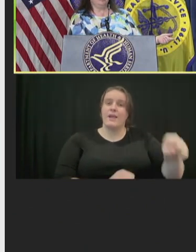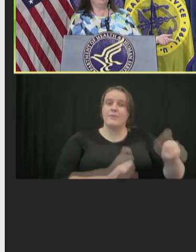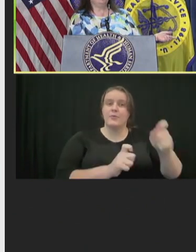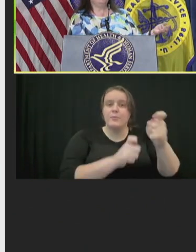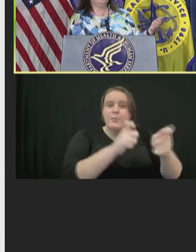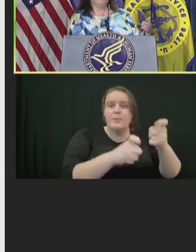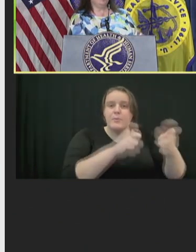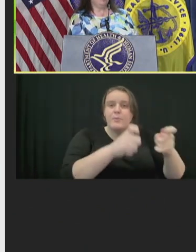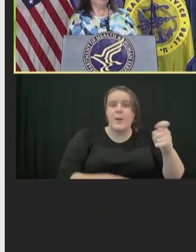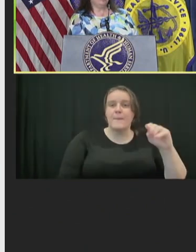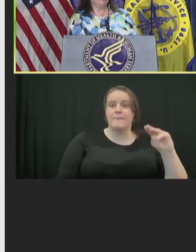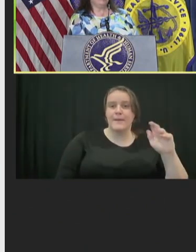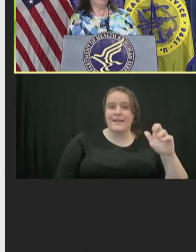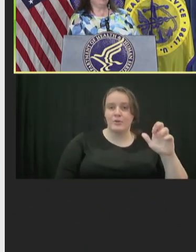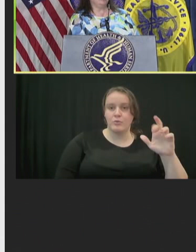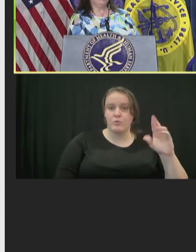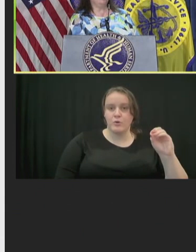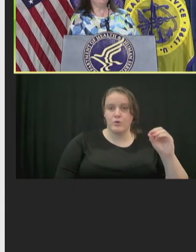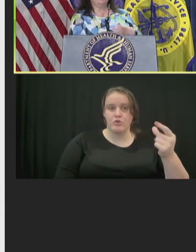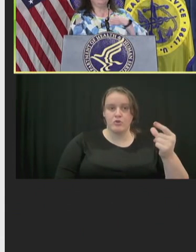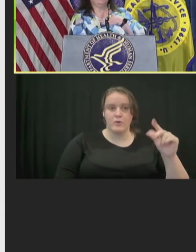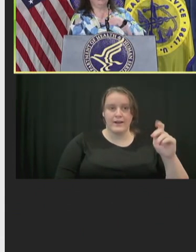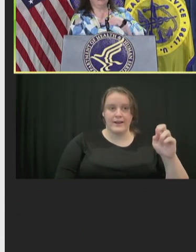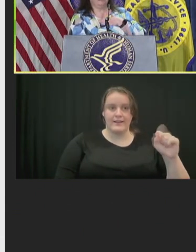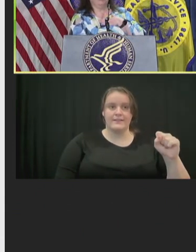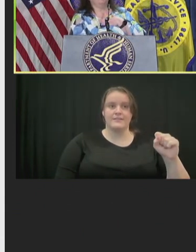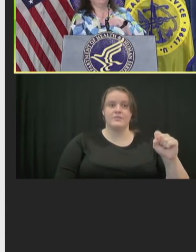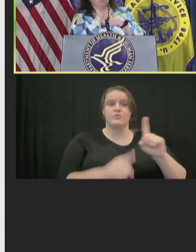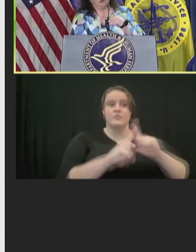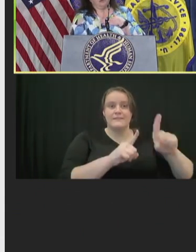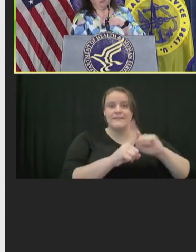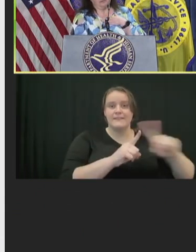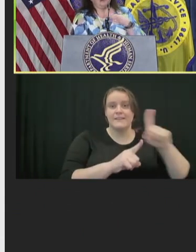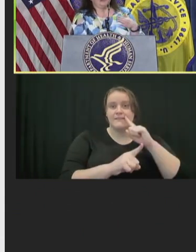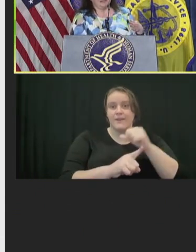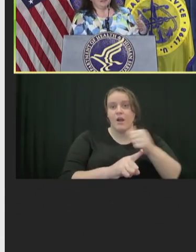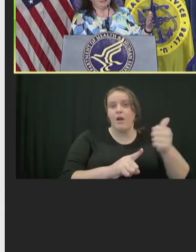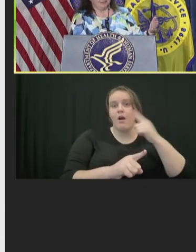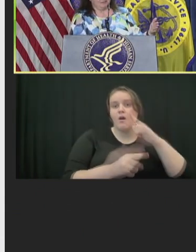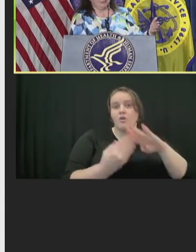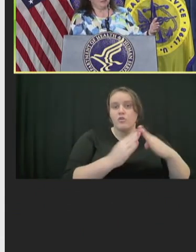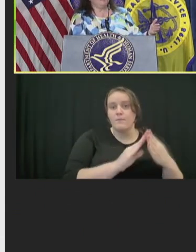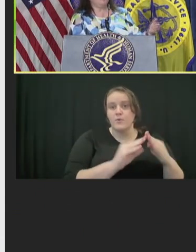to community organizations that we were -- we ourselves as the federal government,